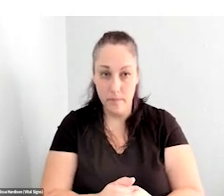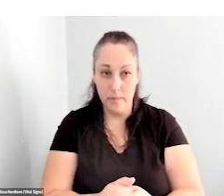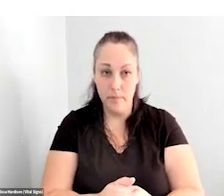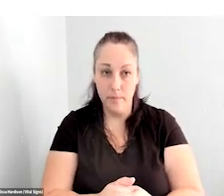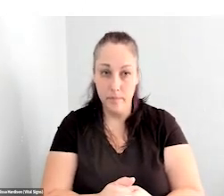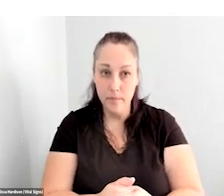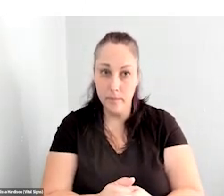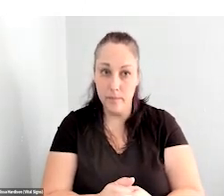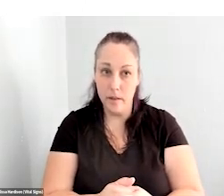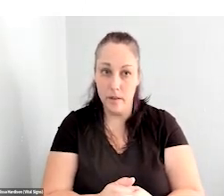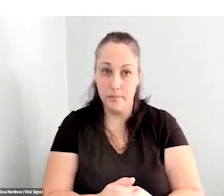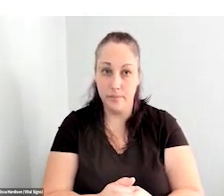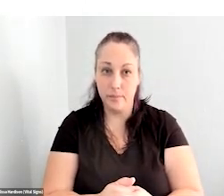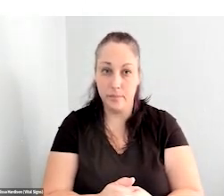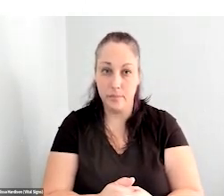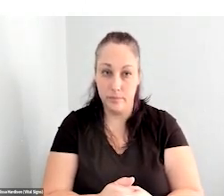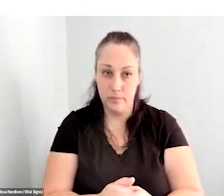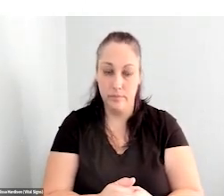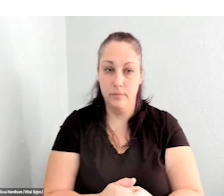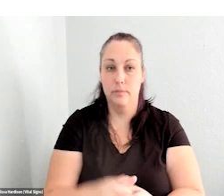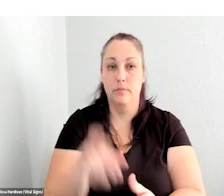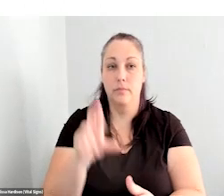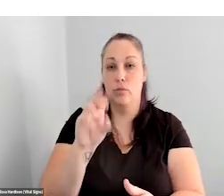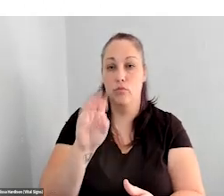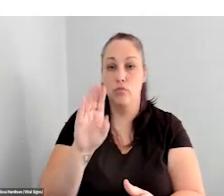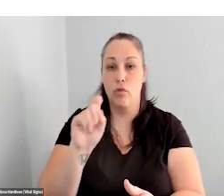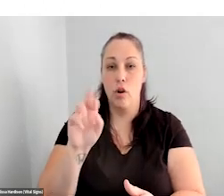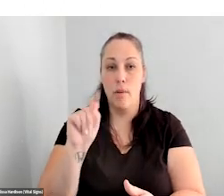The Robert Noyce Teacher Scholarship Program, often referred to as the Noyce Program,